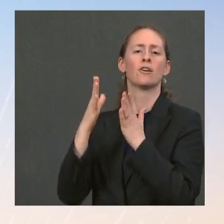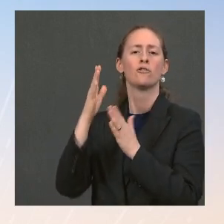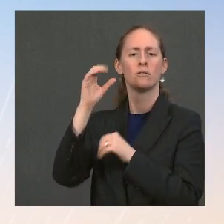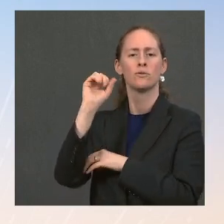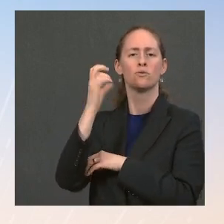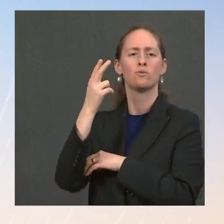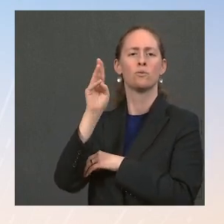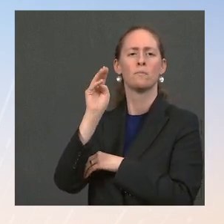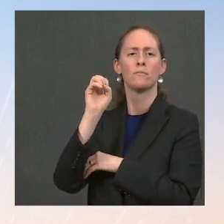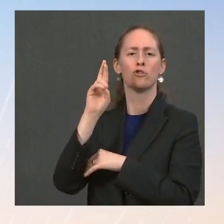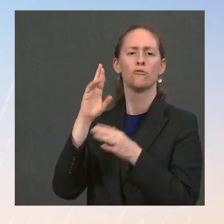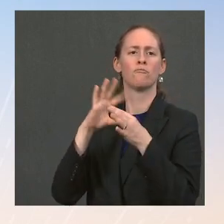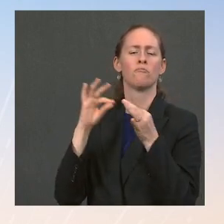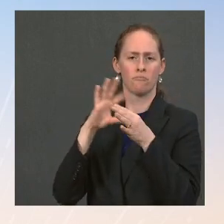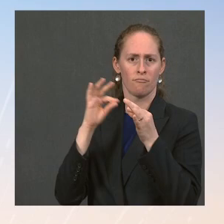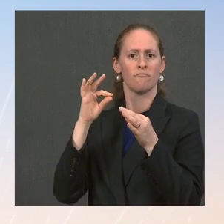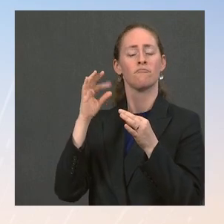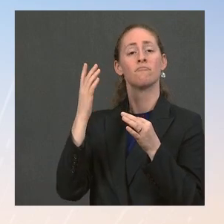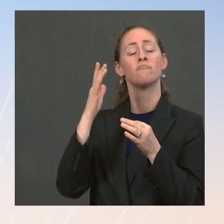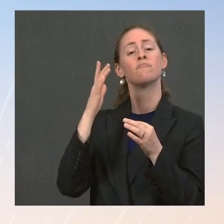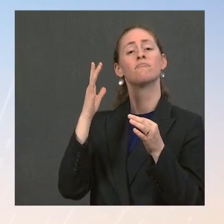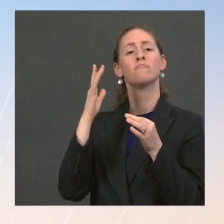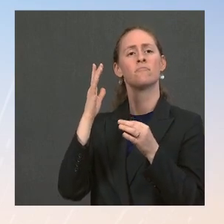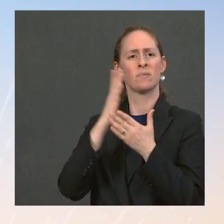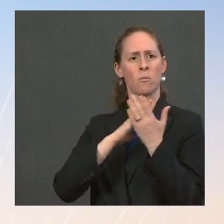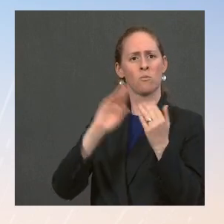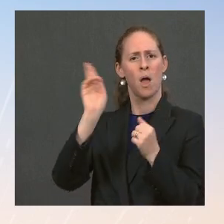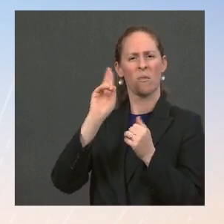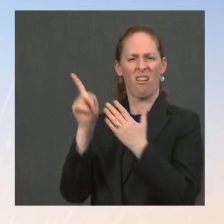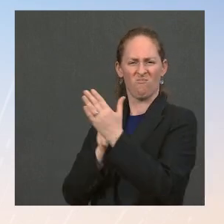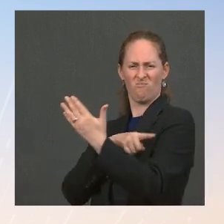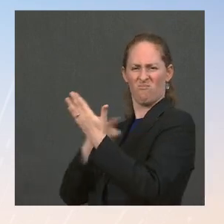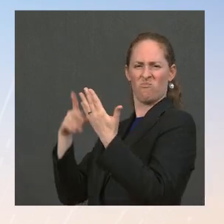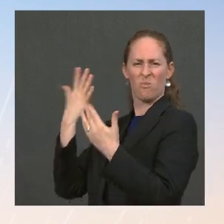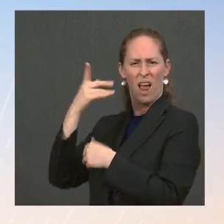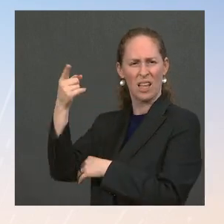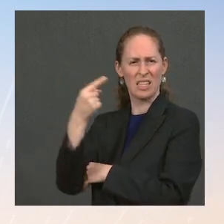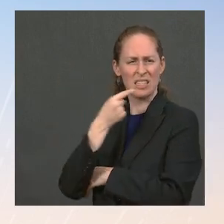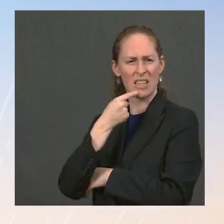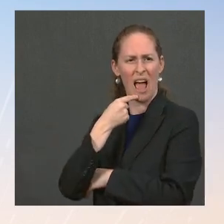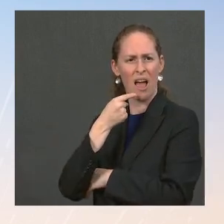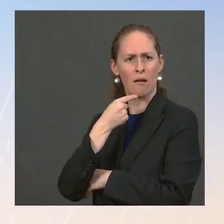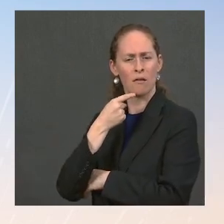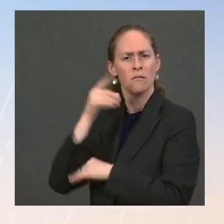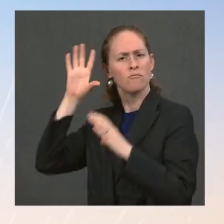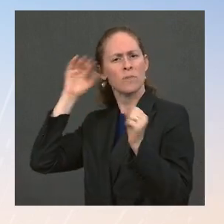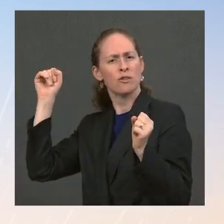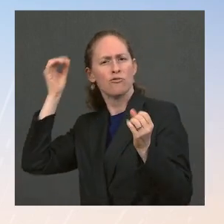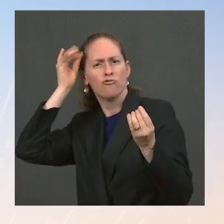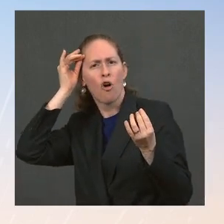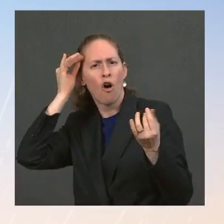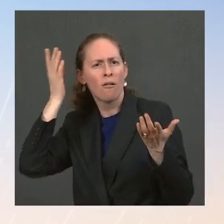kind of, the words that the Leader used on the Senate floor? Ms. Psaki: Well, we also issued our own statement, so I'd point you to the tone of that statement